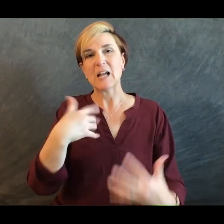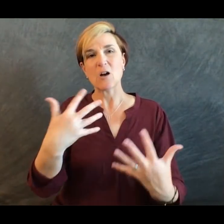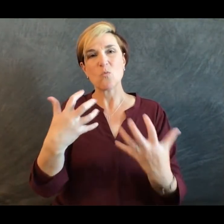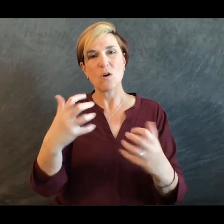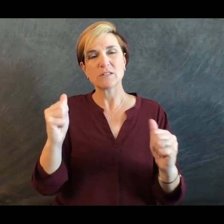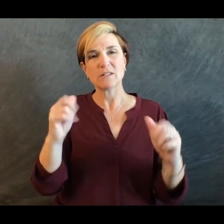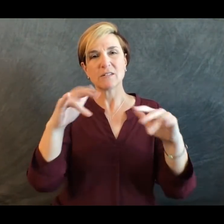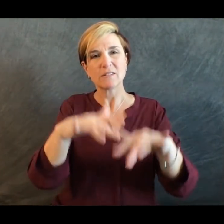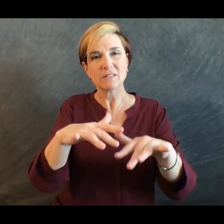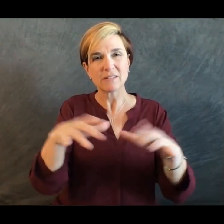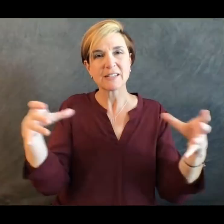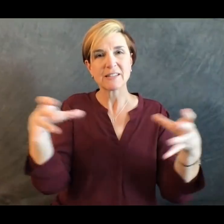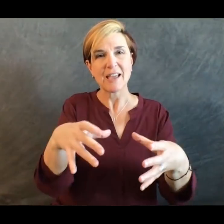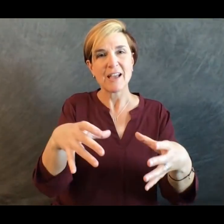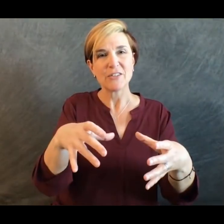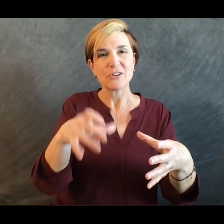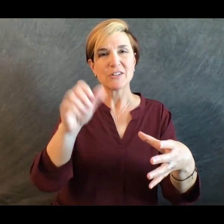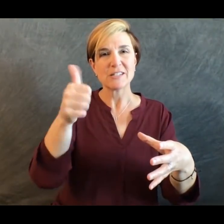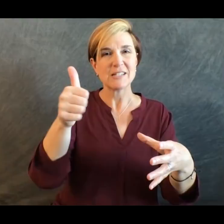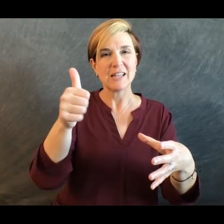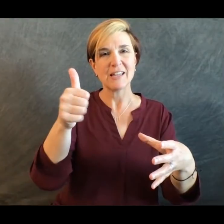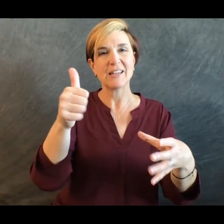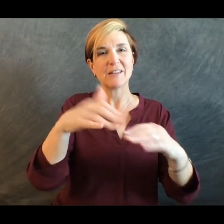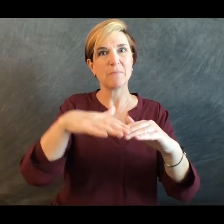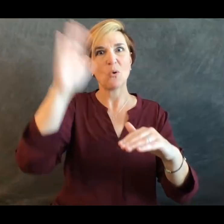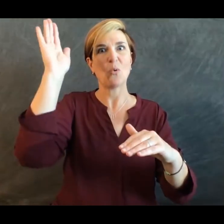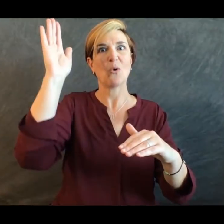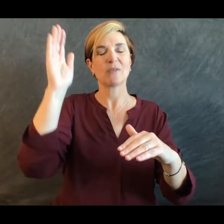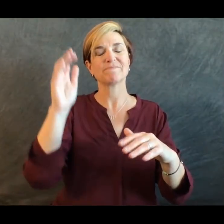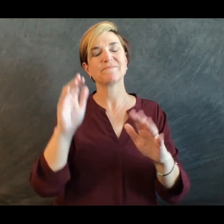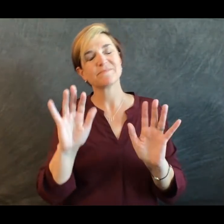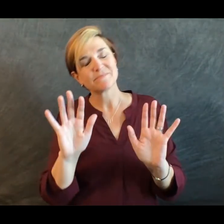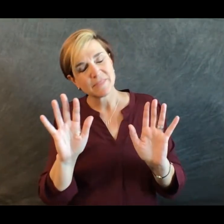grateful that so many churches synagogues and places of worship have